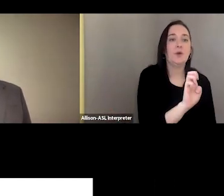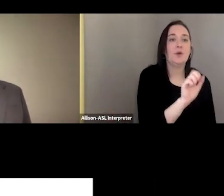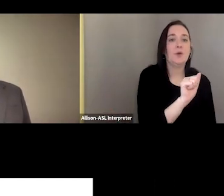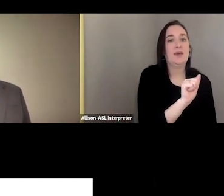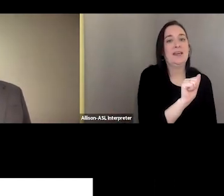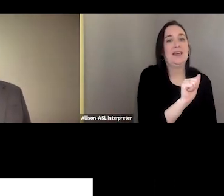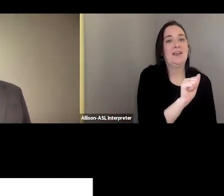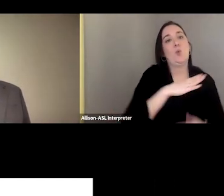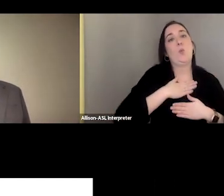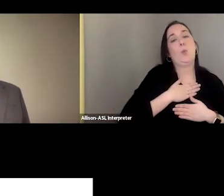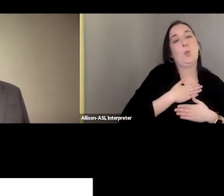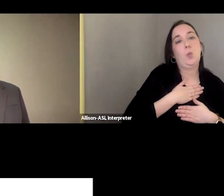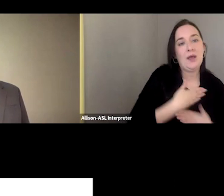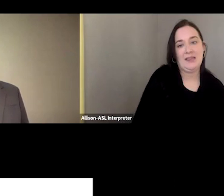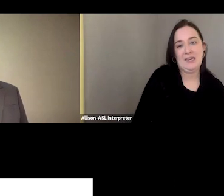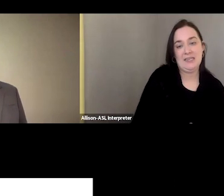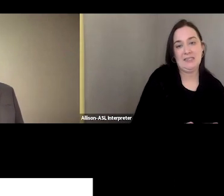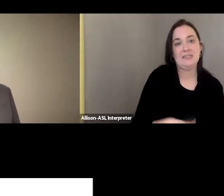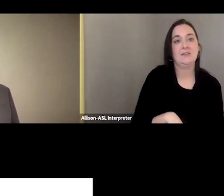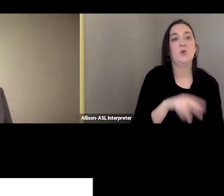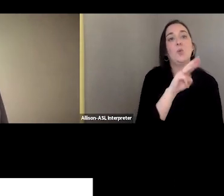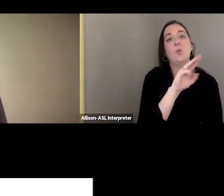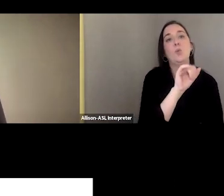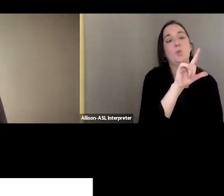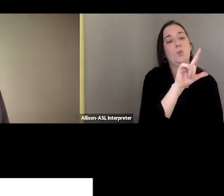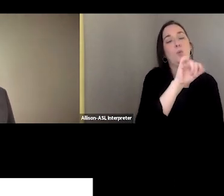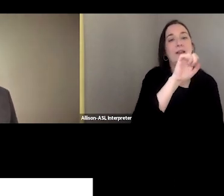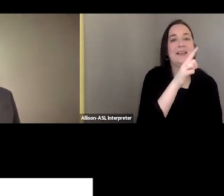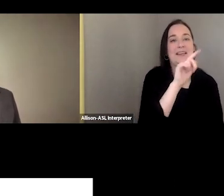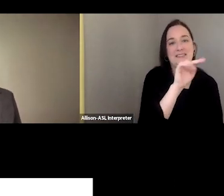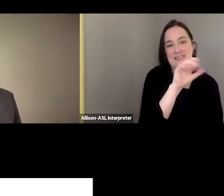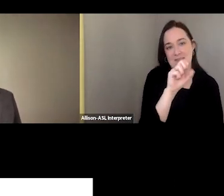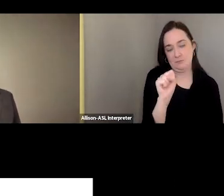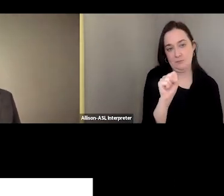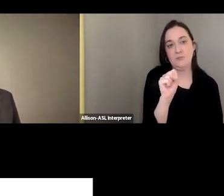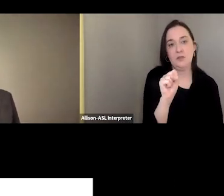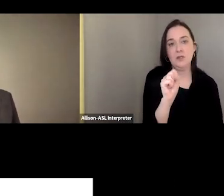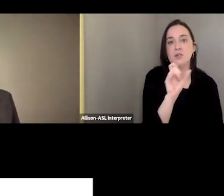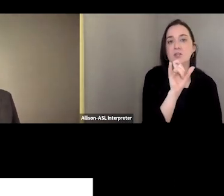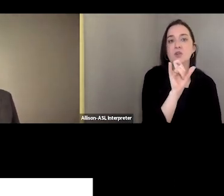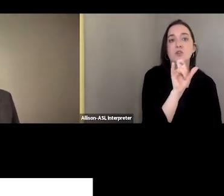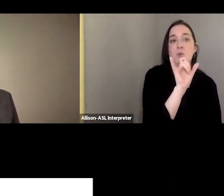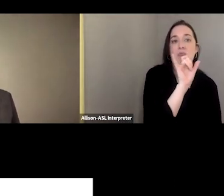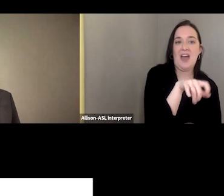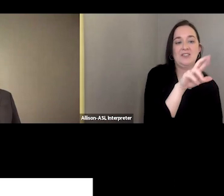pathway in the willingness pathway, what we are trying to do is examine what factors make you willing.